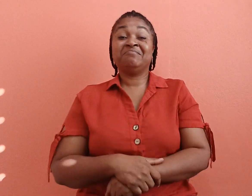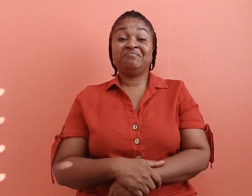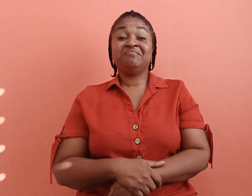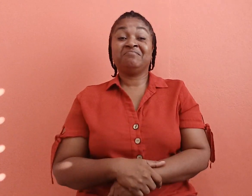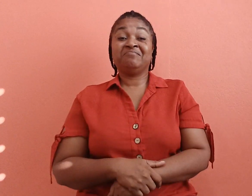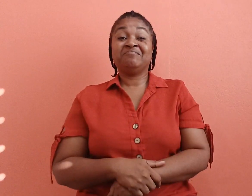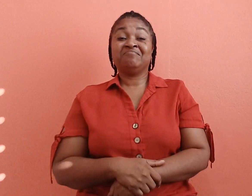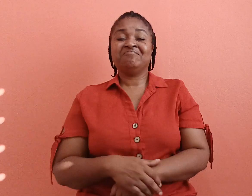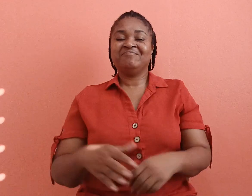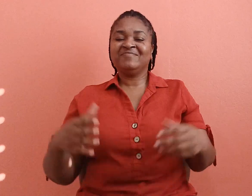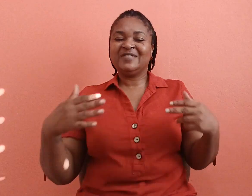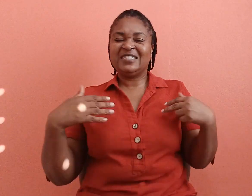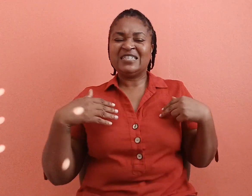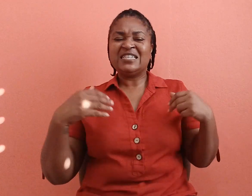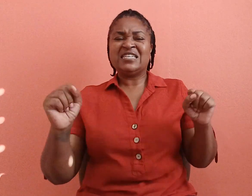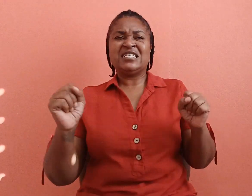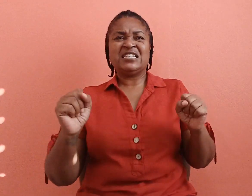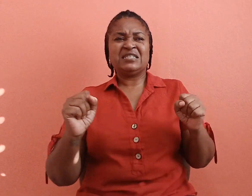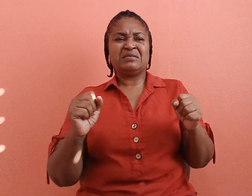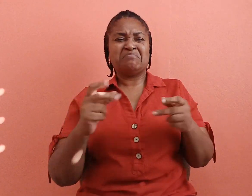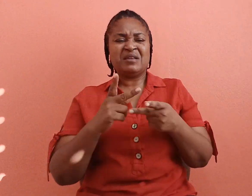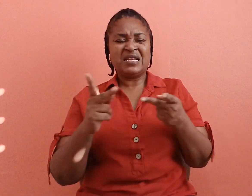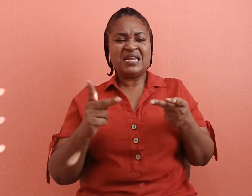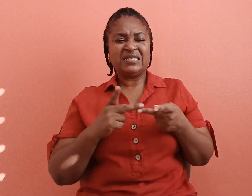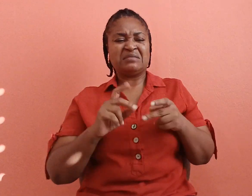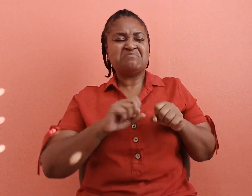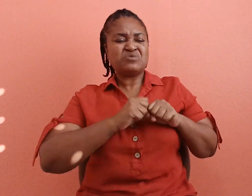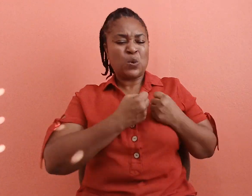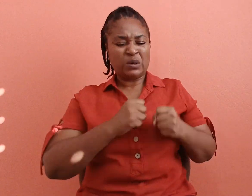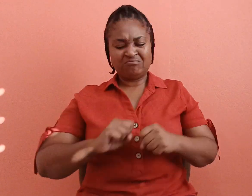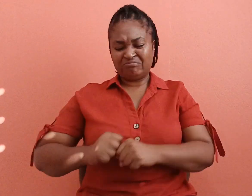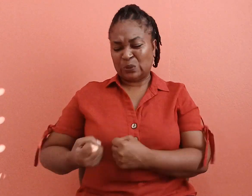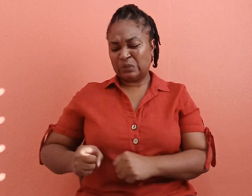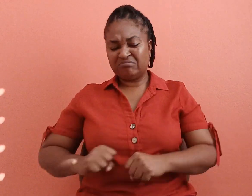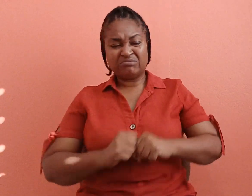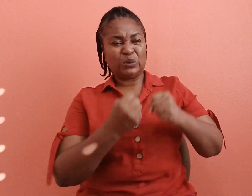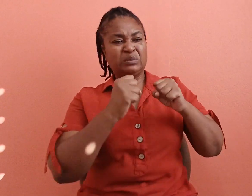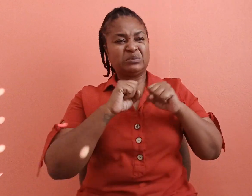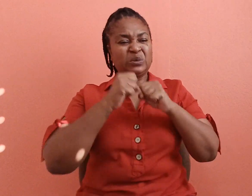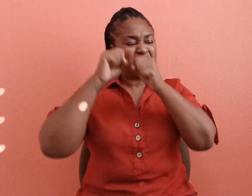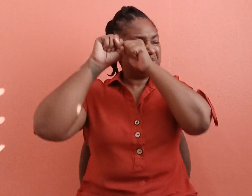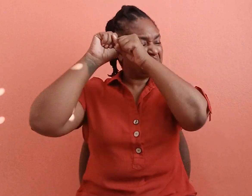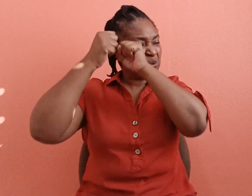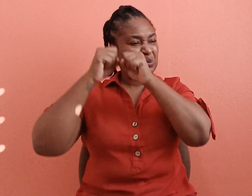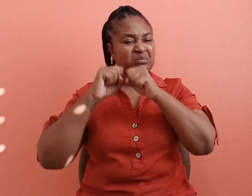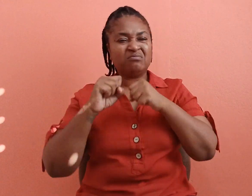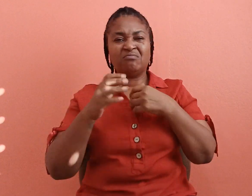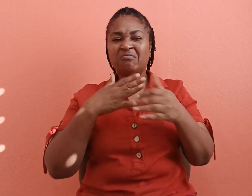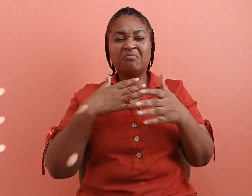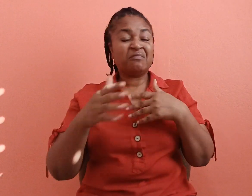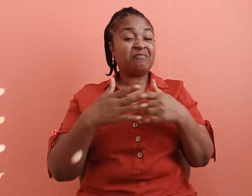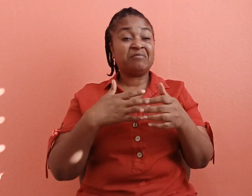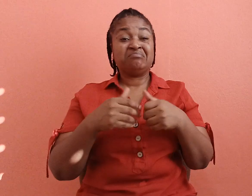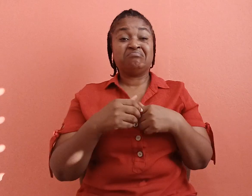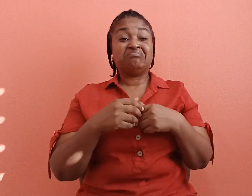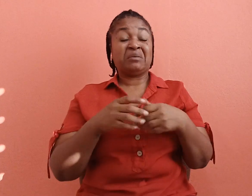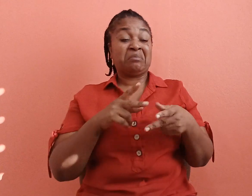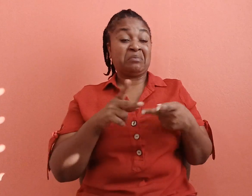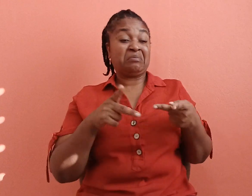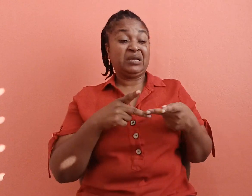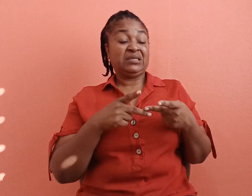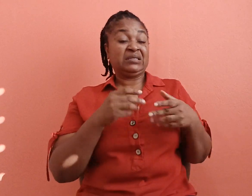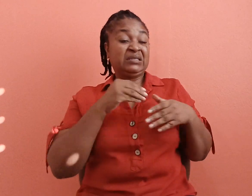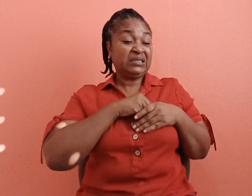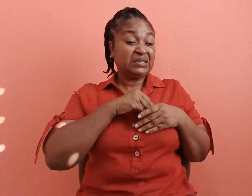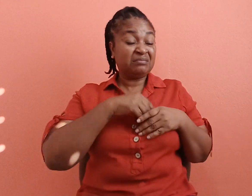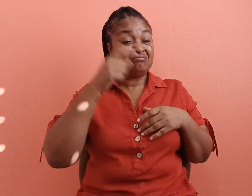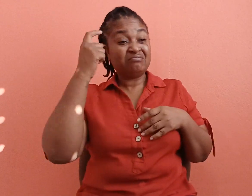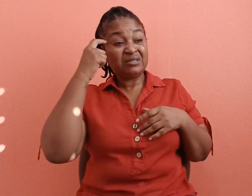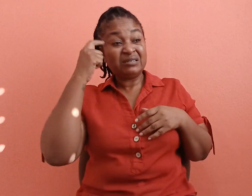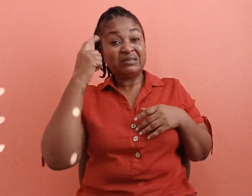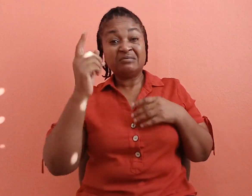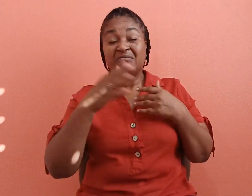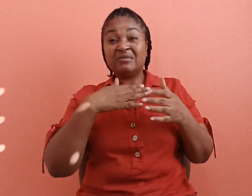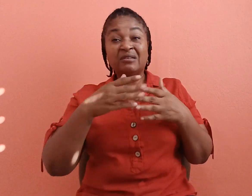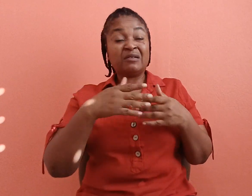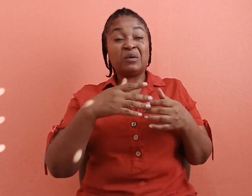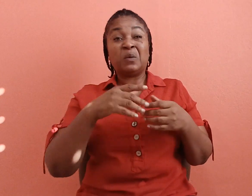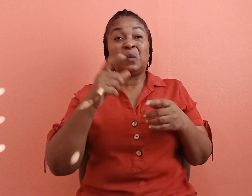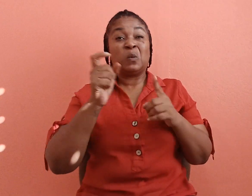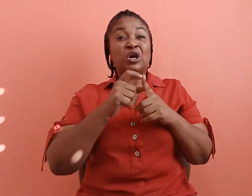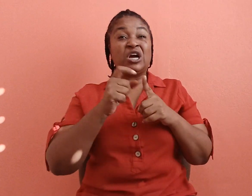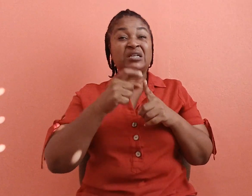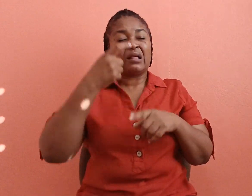Heal the broken places, Lord. Where words have hurt, where actions have wounded,